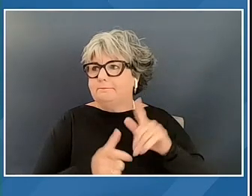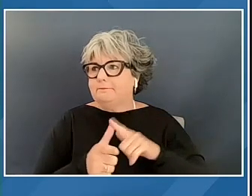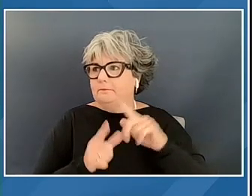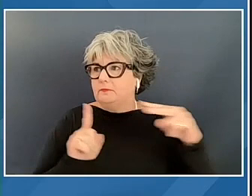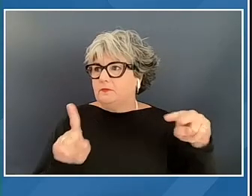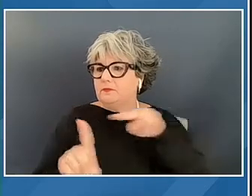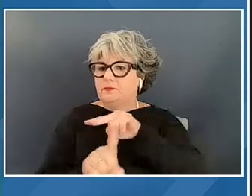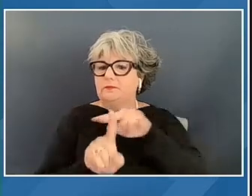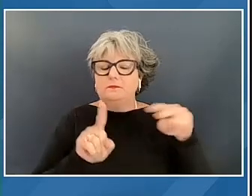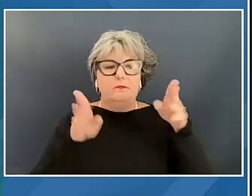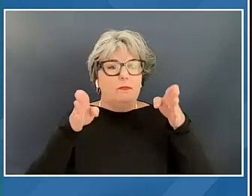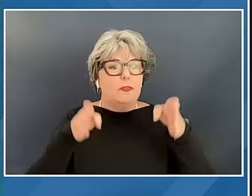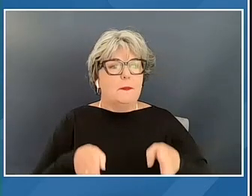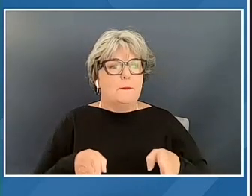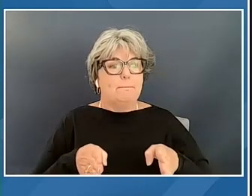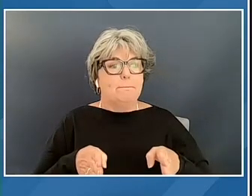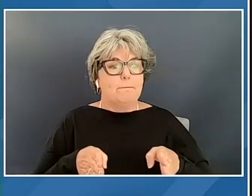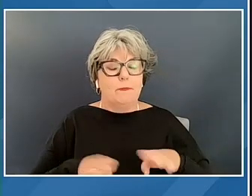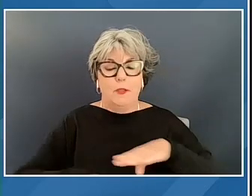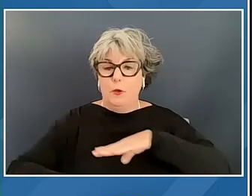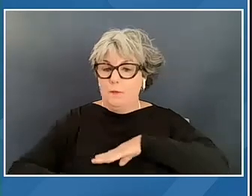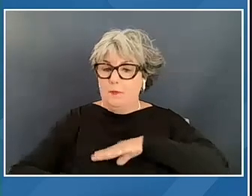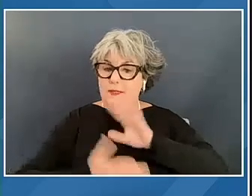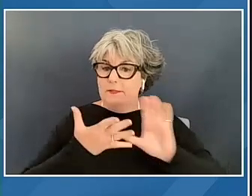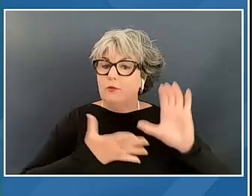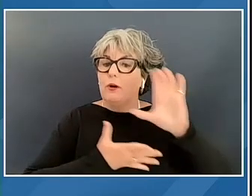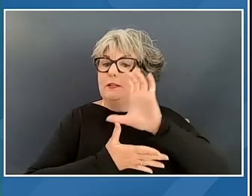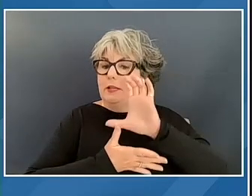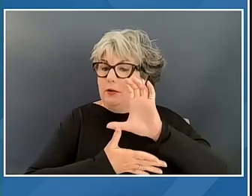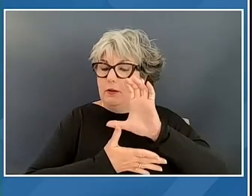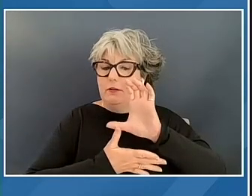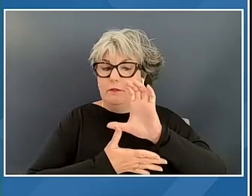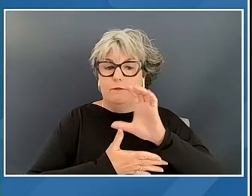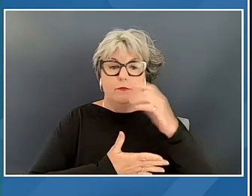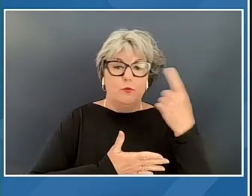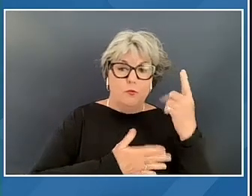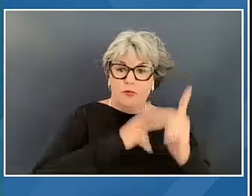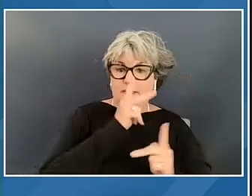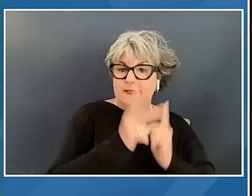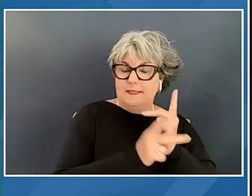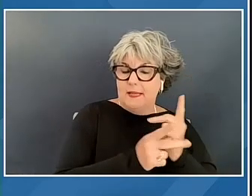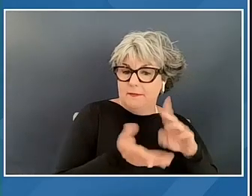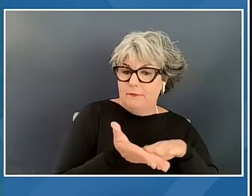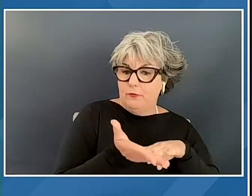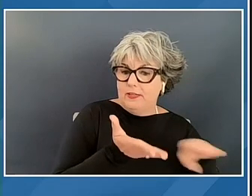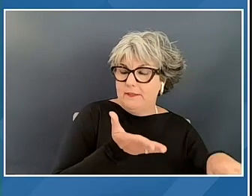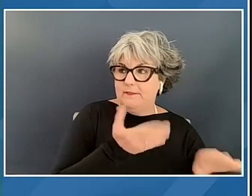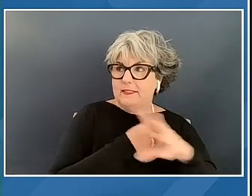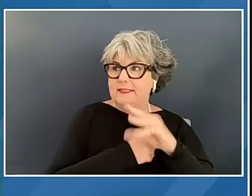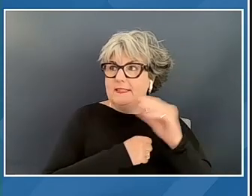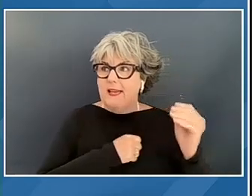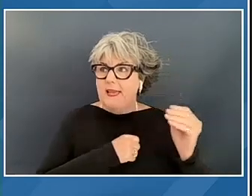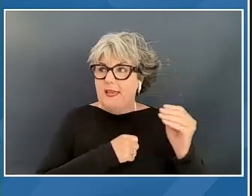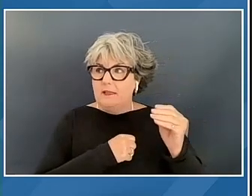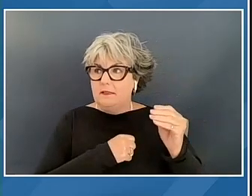who meets all the criteria for one of these types of forgiveness and is rejected anyway.